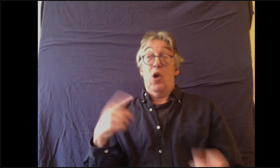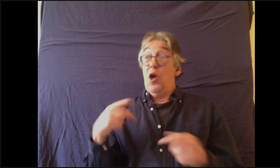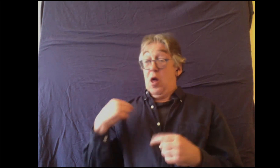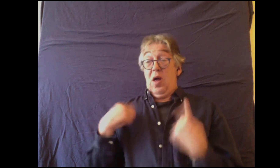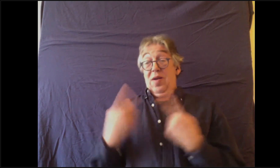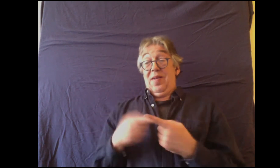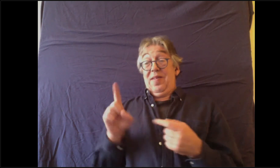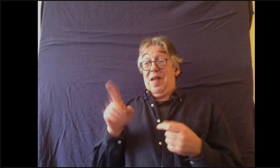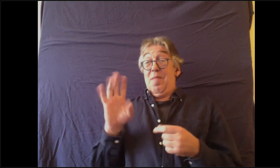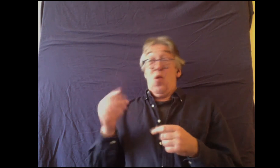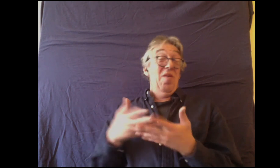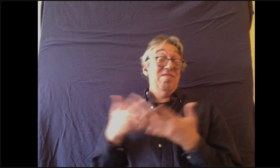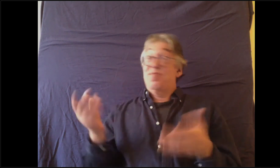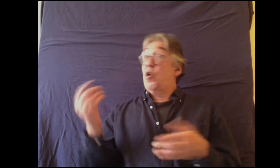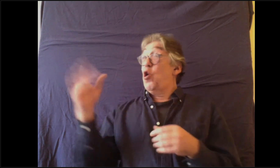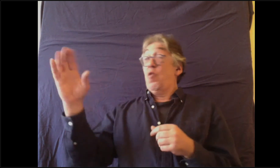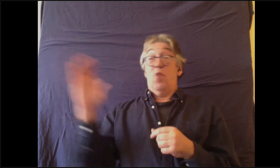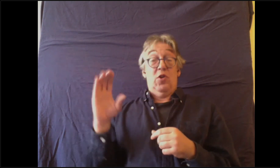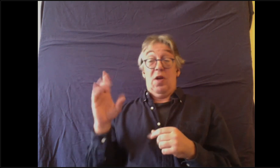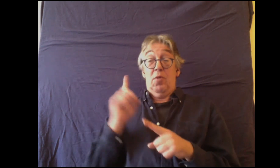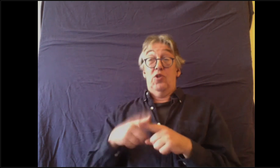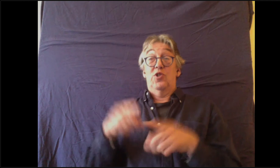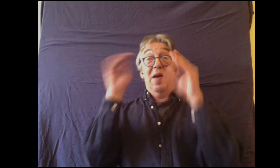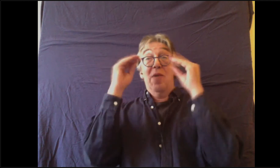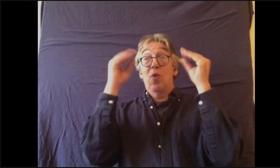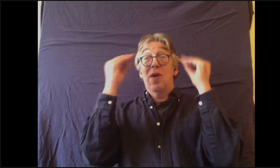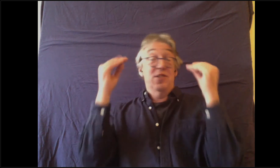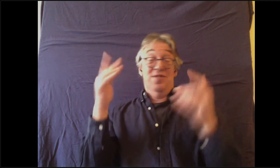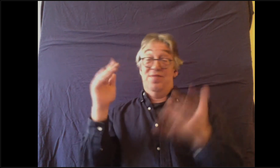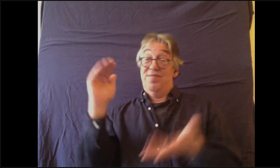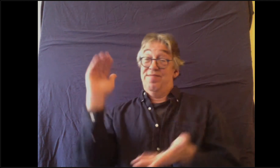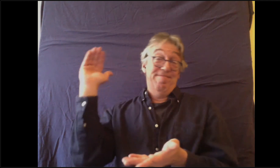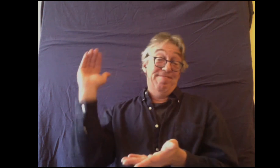and low education level within the members.